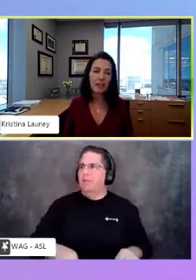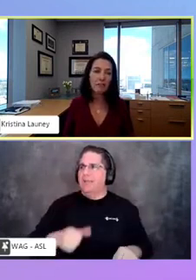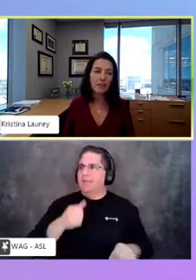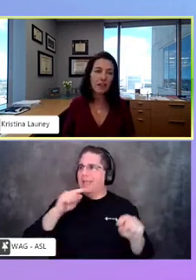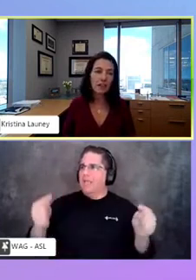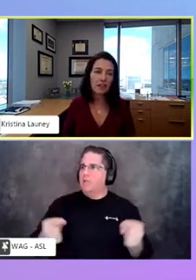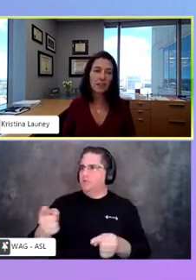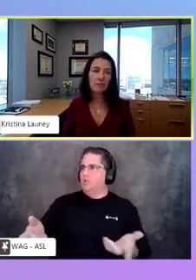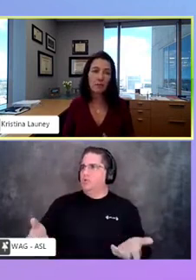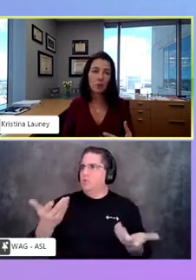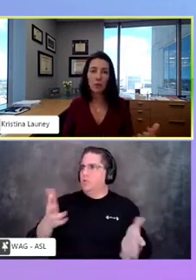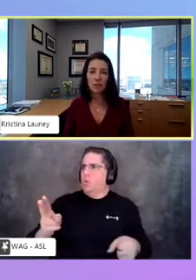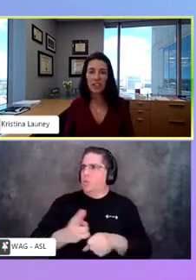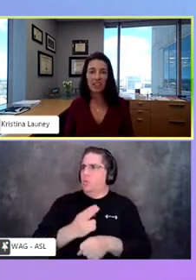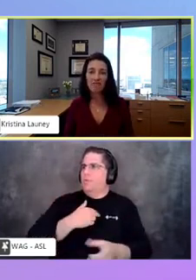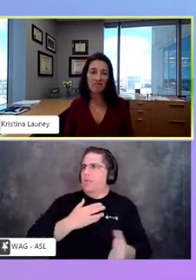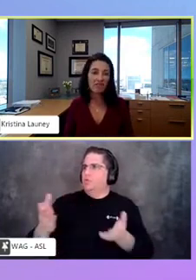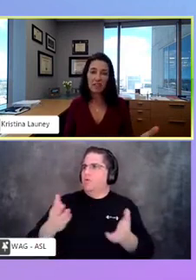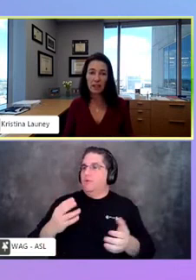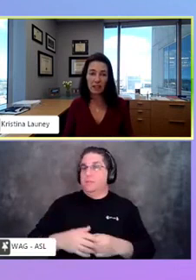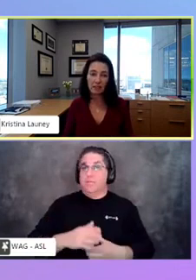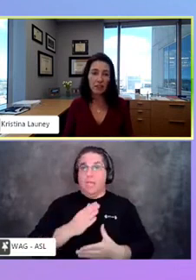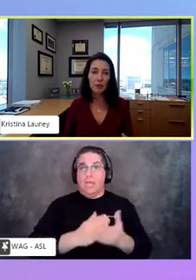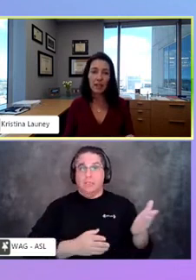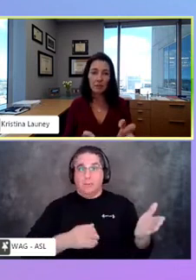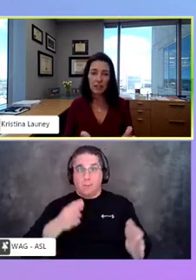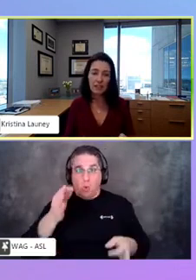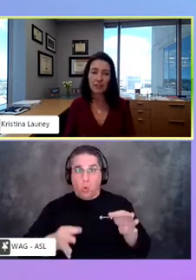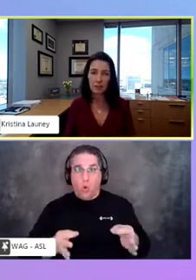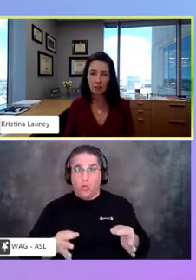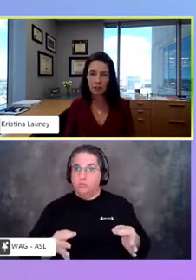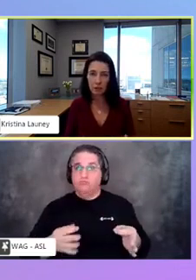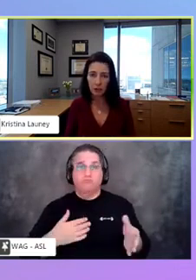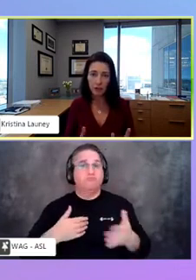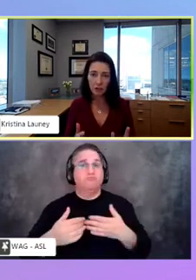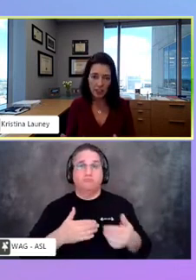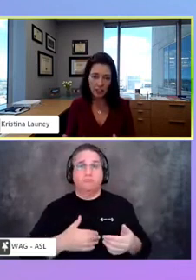plaintiff because they didn't want to come buy anything here. They just came here for the purpose of seeing if we